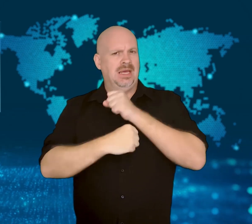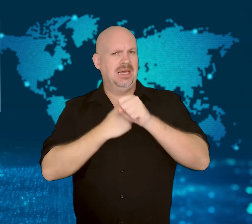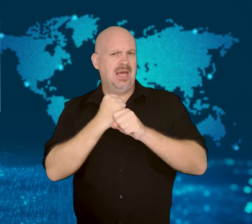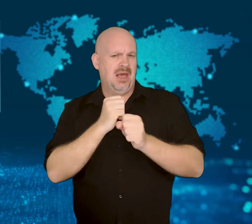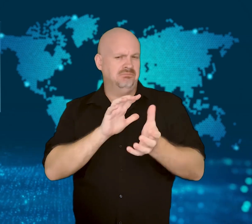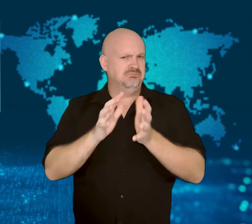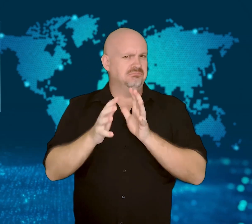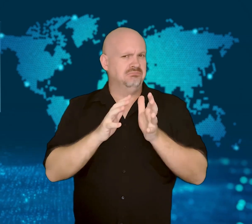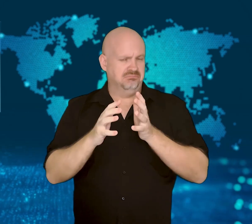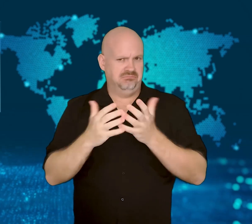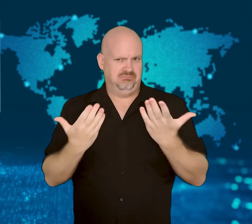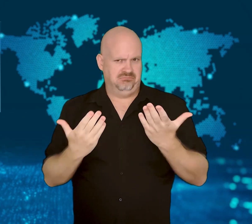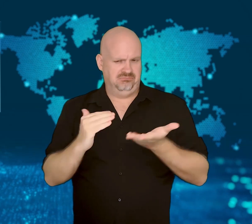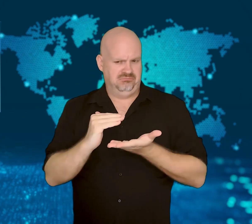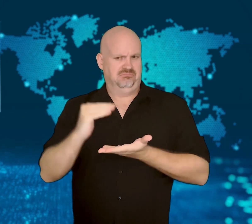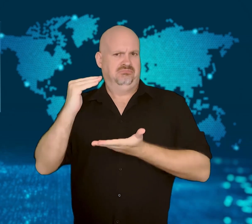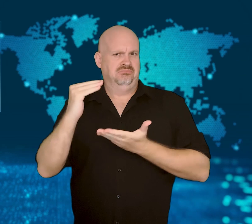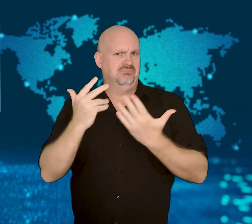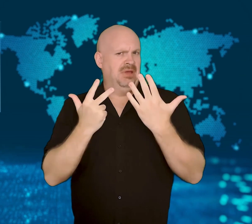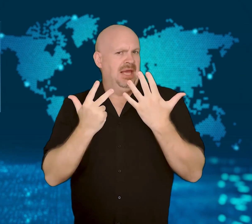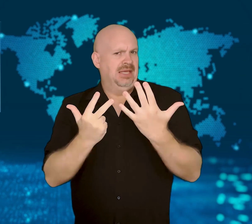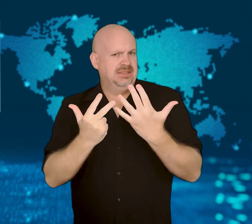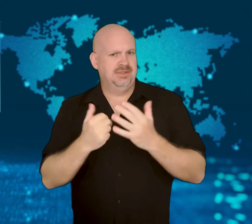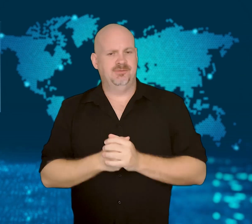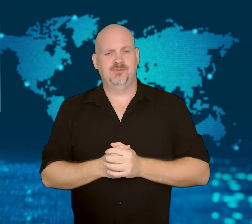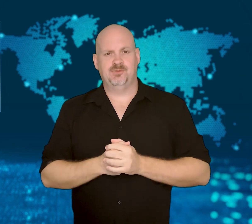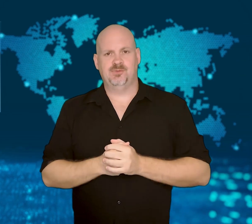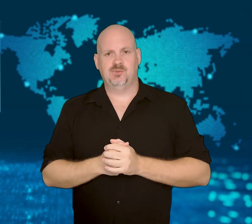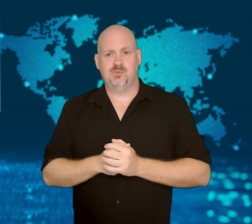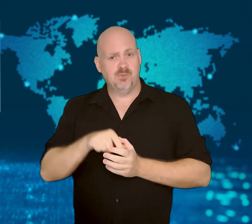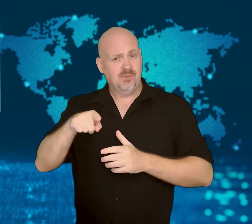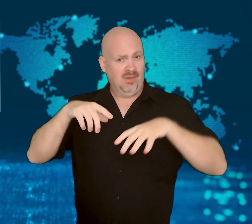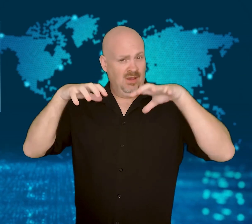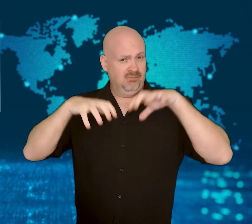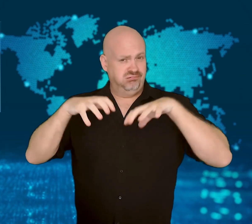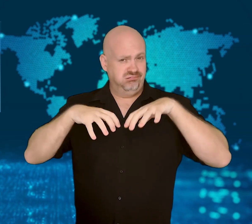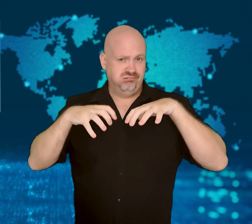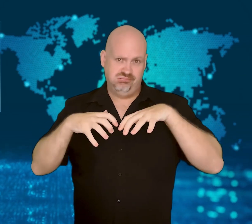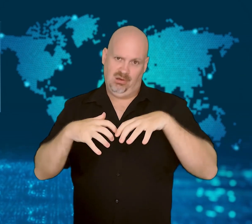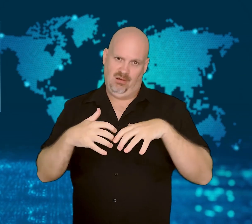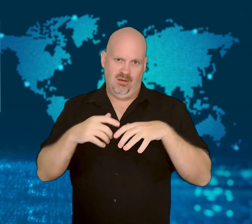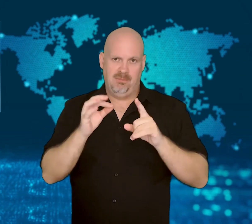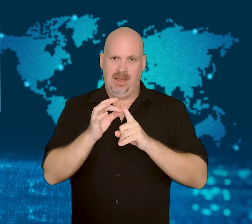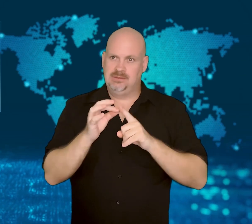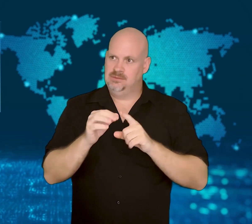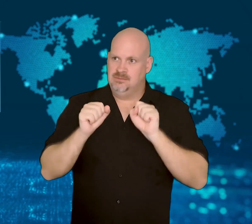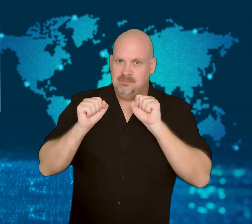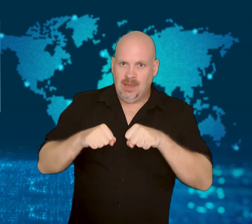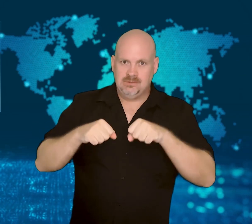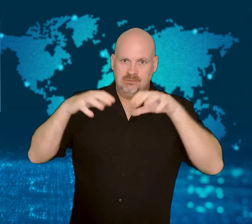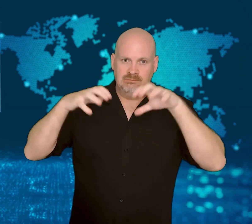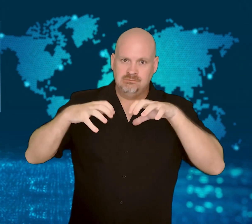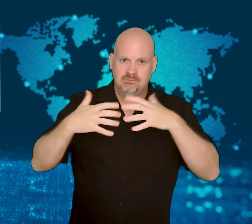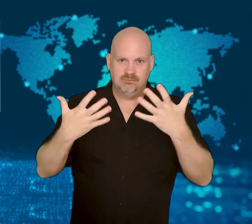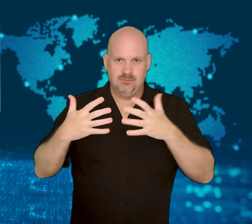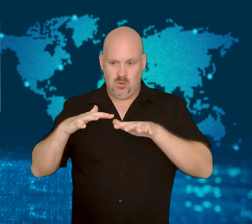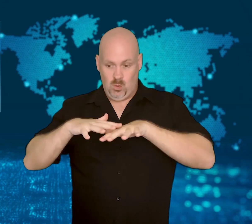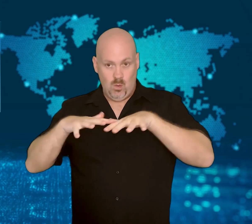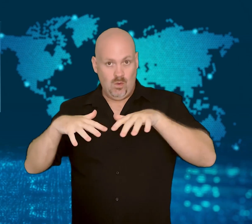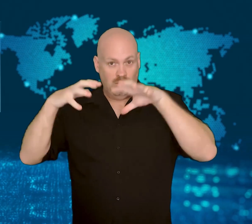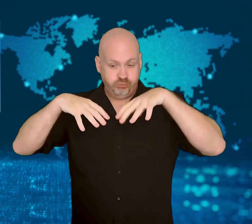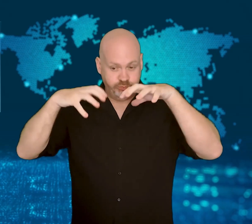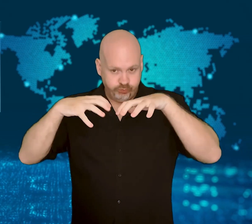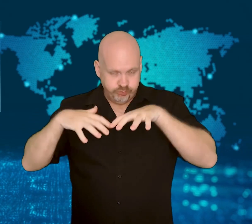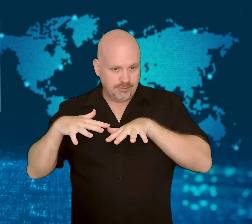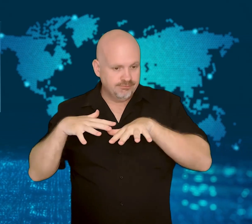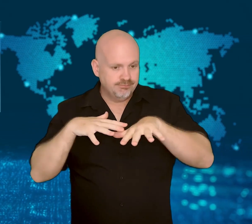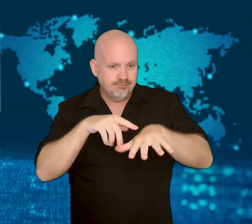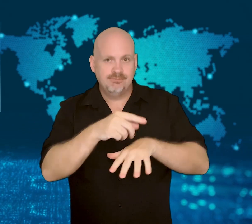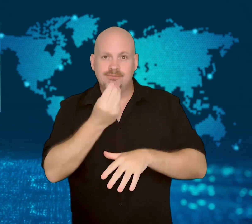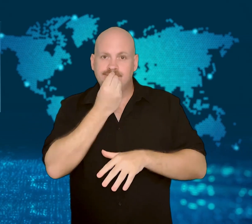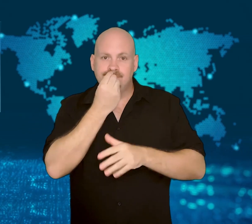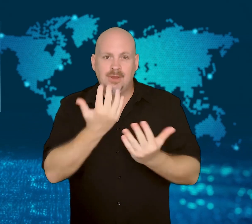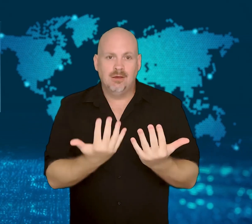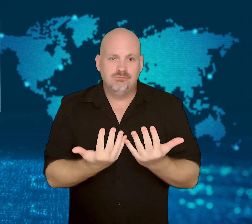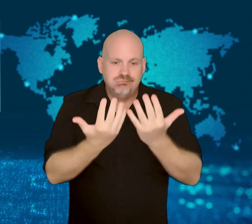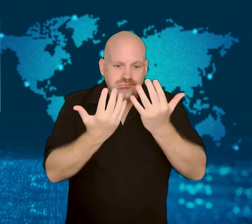The country's annual monsoon is essential to the country as the water is used